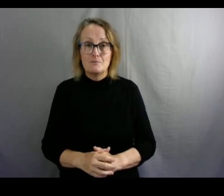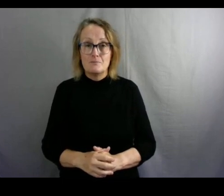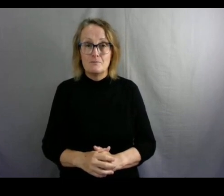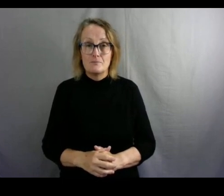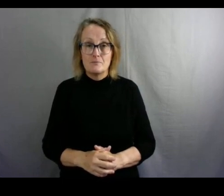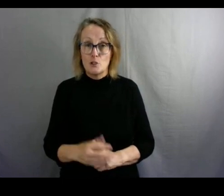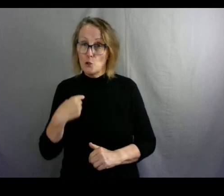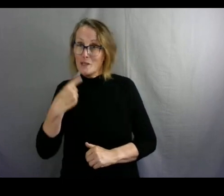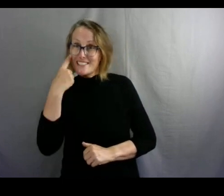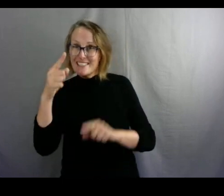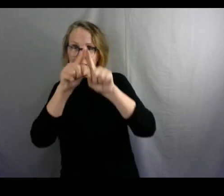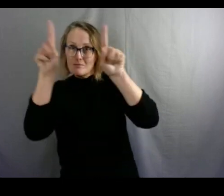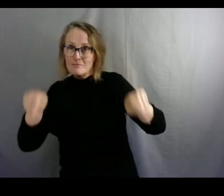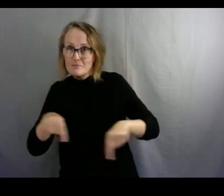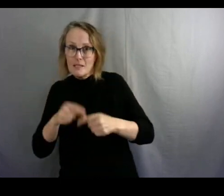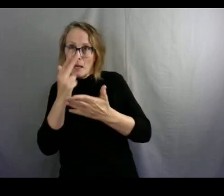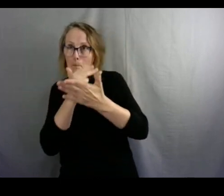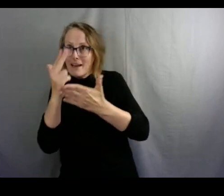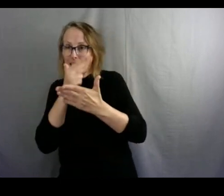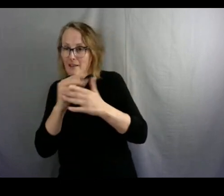I mean, the mark and the bowl, but also the Puvis,